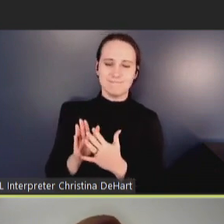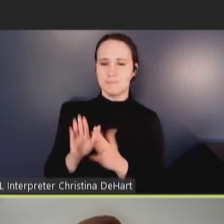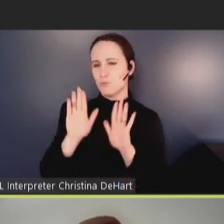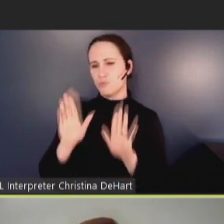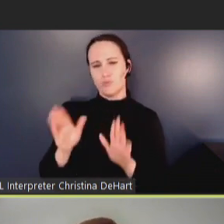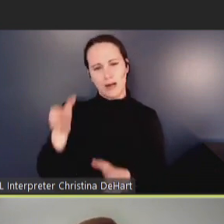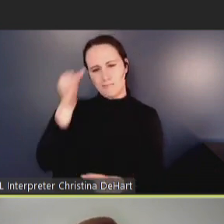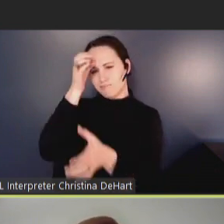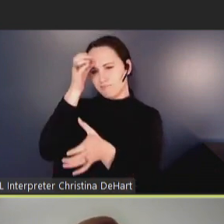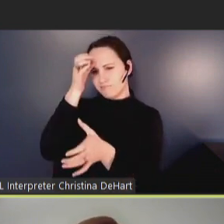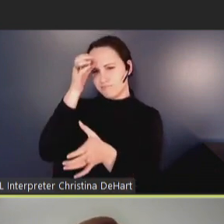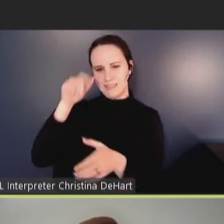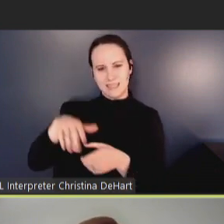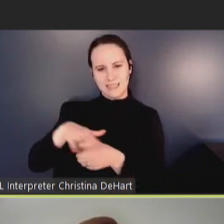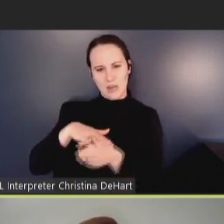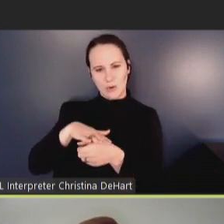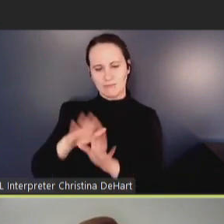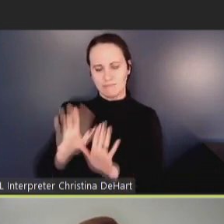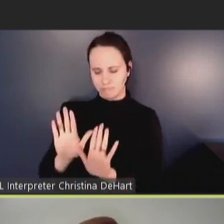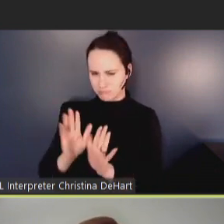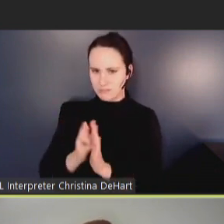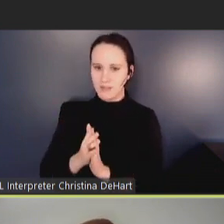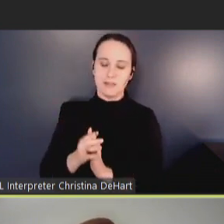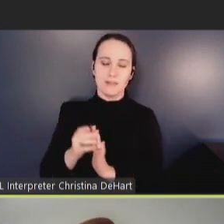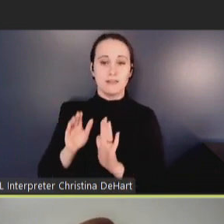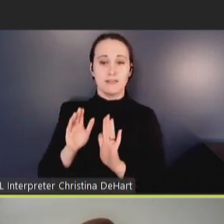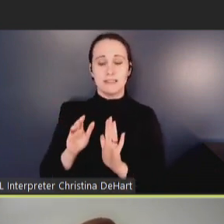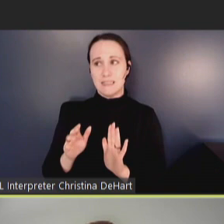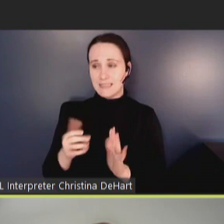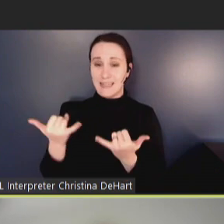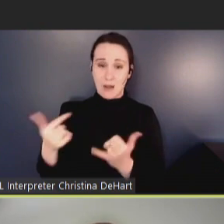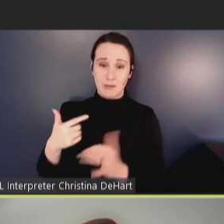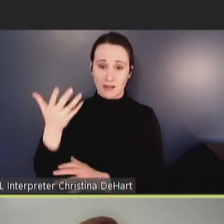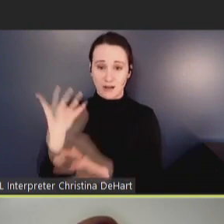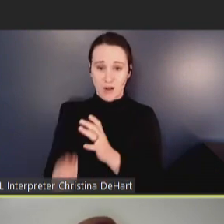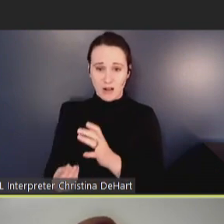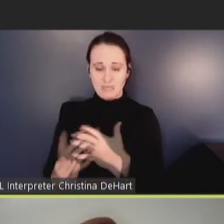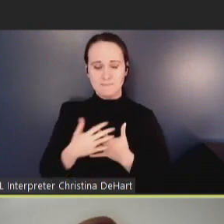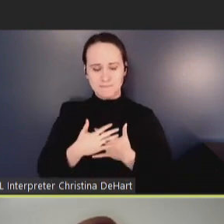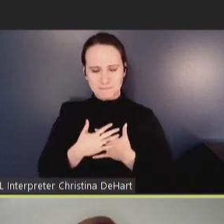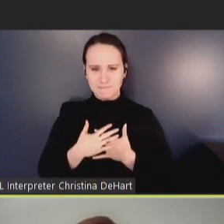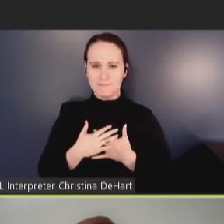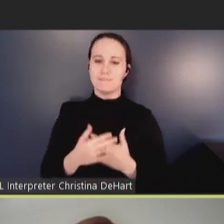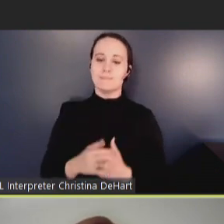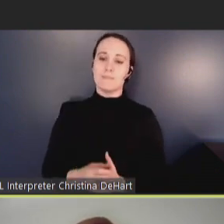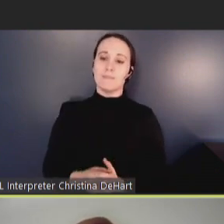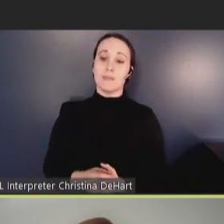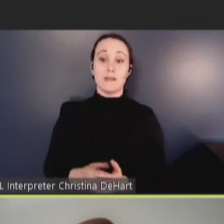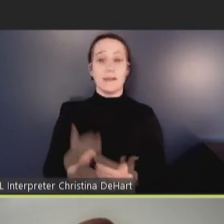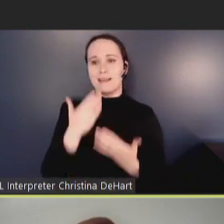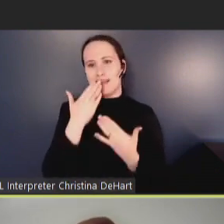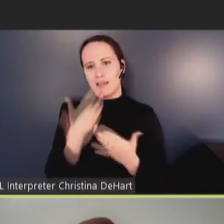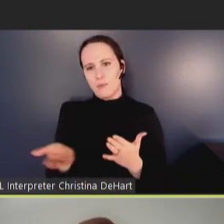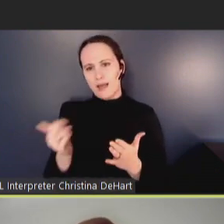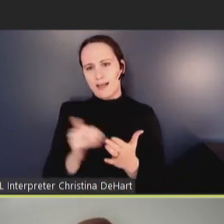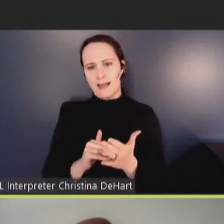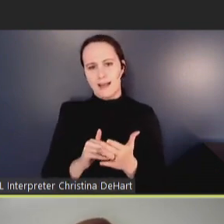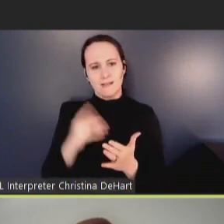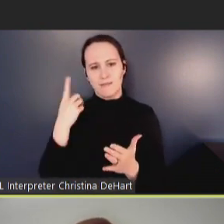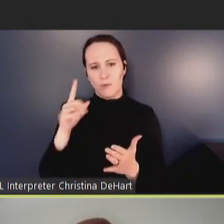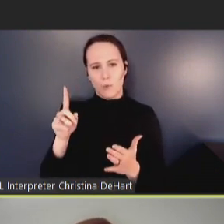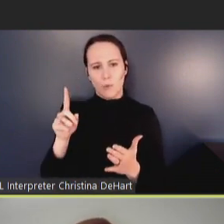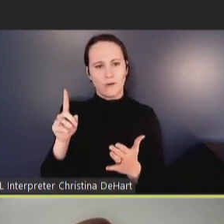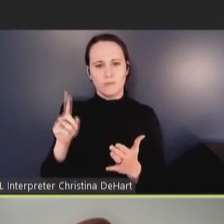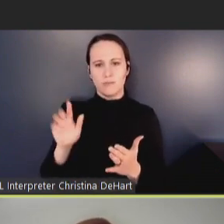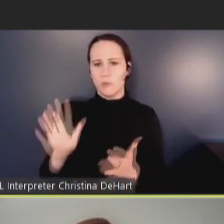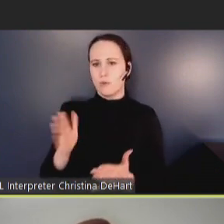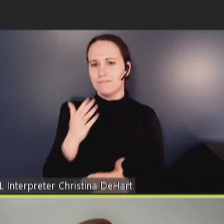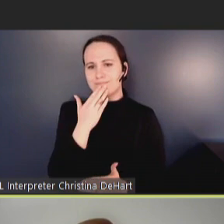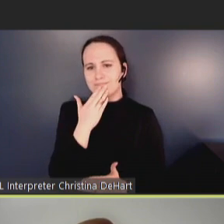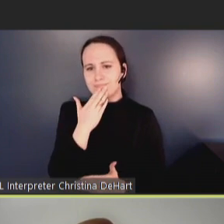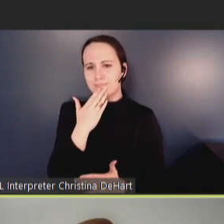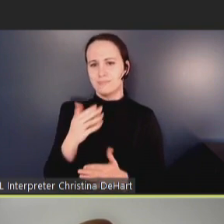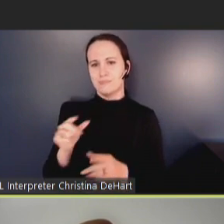this area. So it is a tremendous loss. And thank you again for your kind words and thoughts.